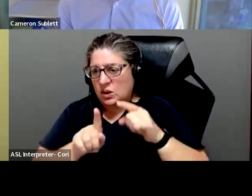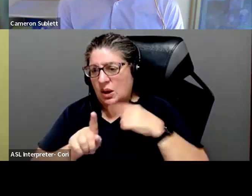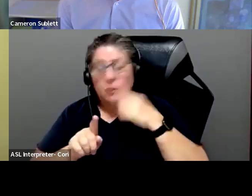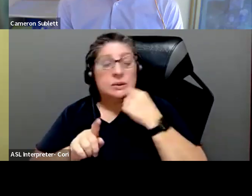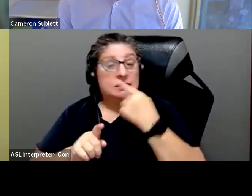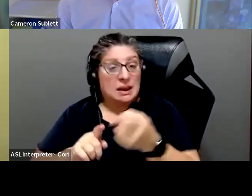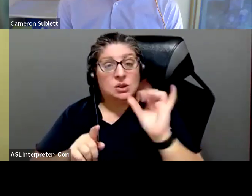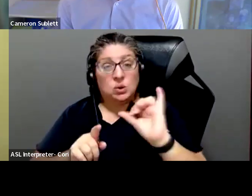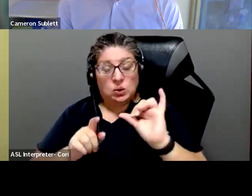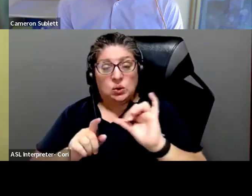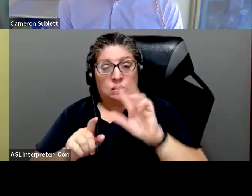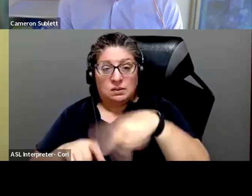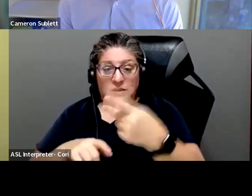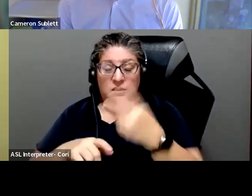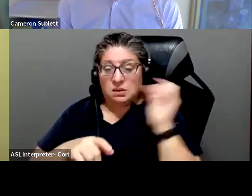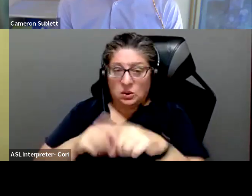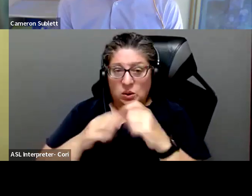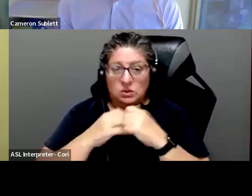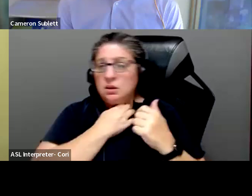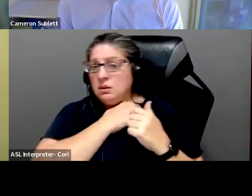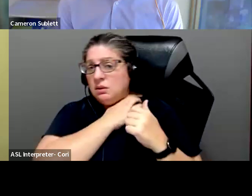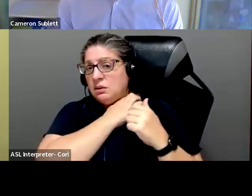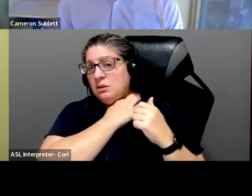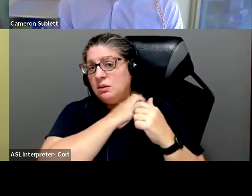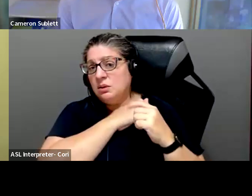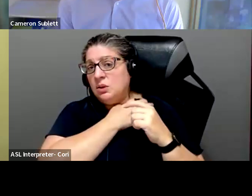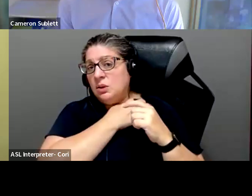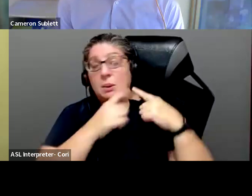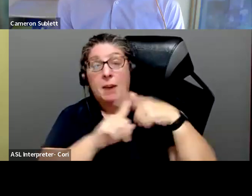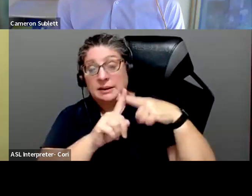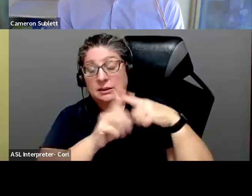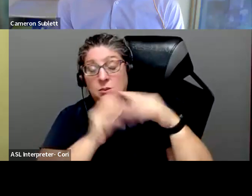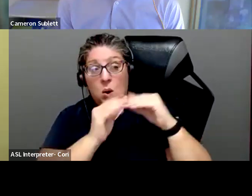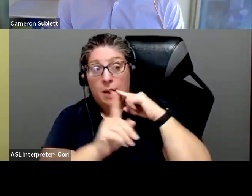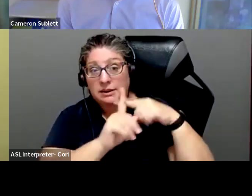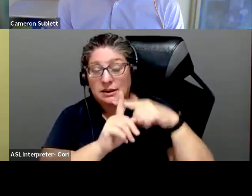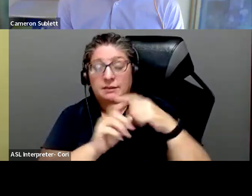this to to flip the question around. Towards a positive direction, there is a lot of discussion